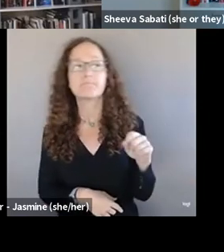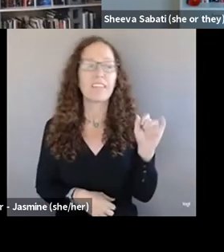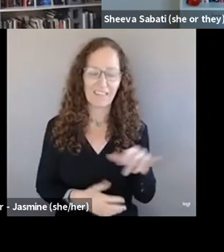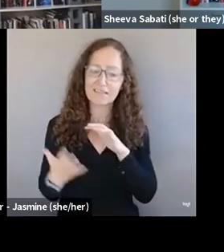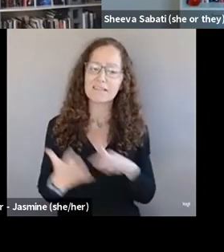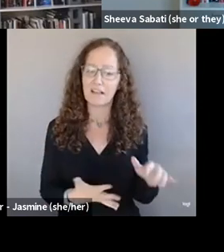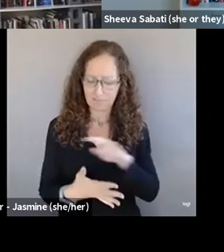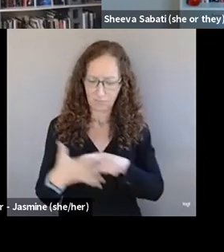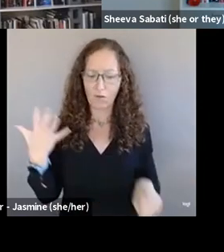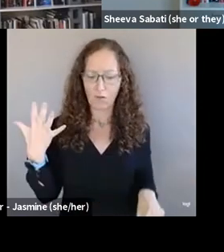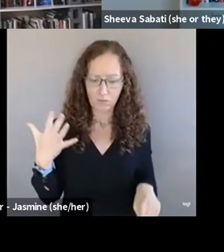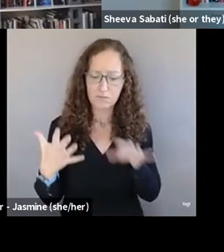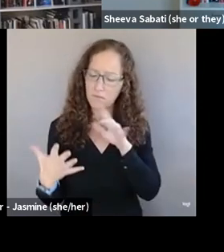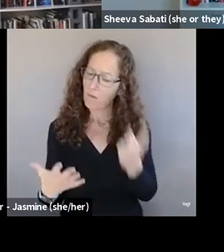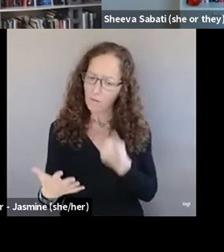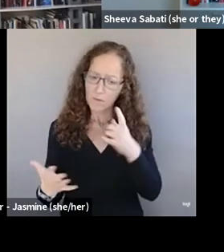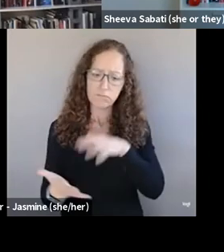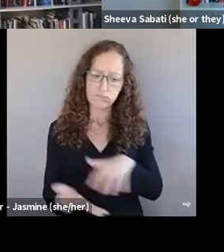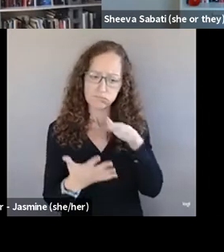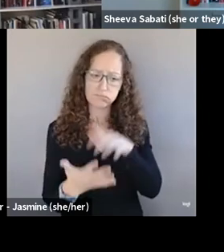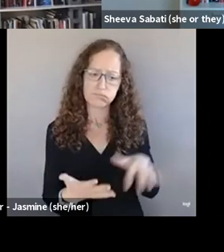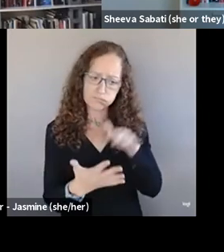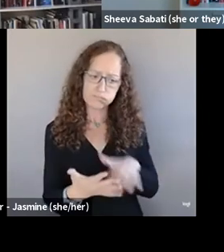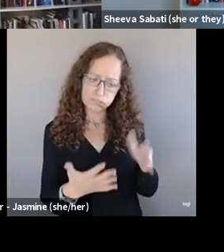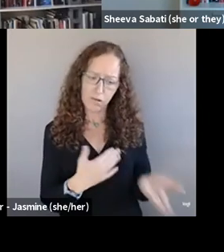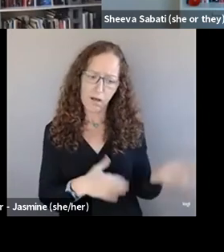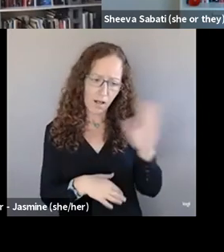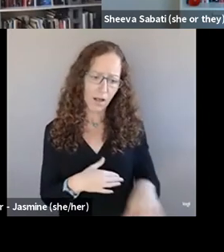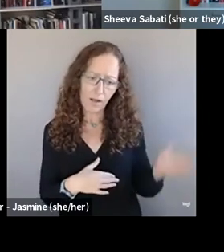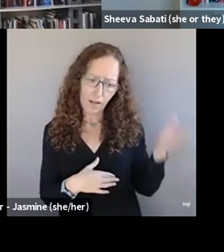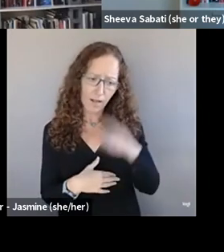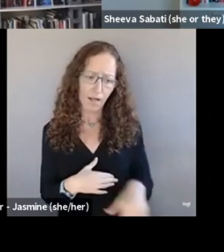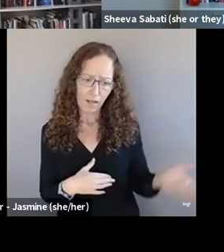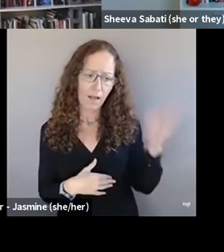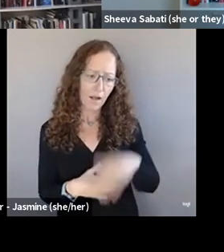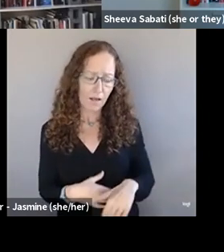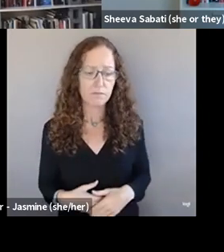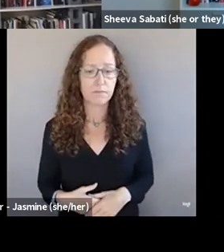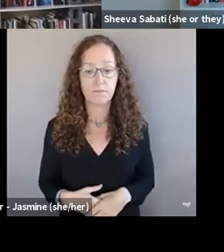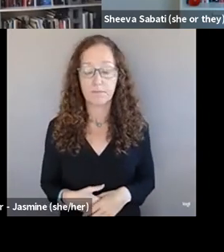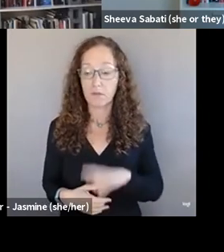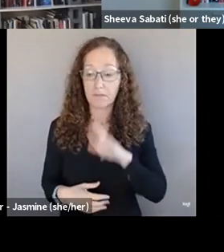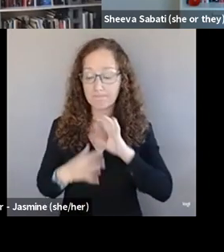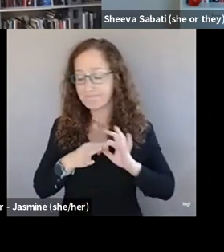study all the time. So part of being a collective means looking